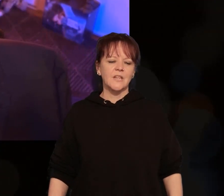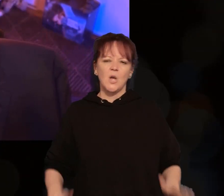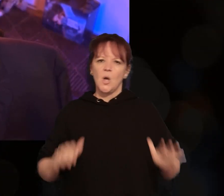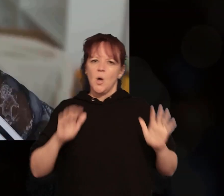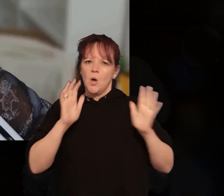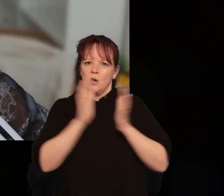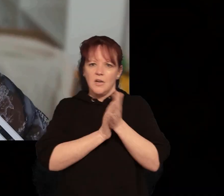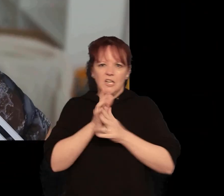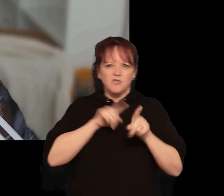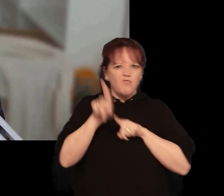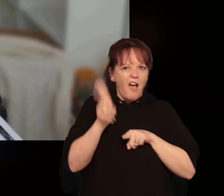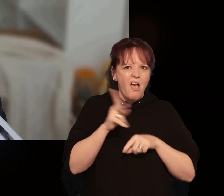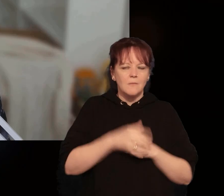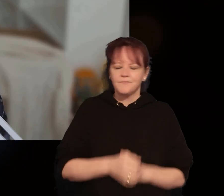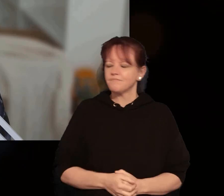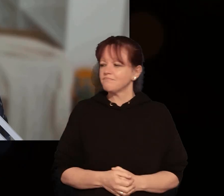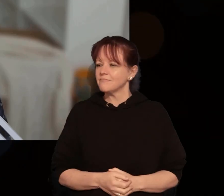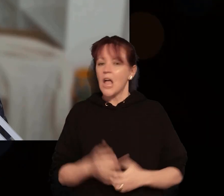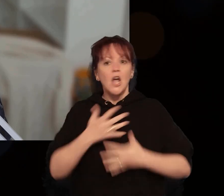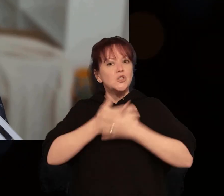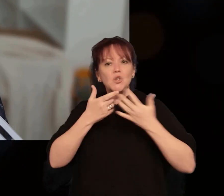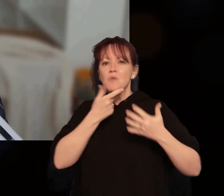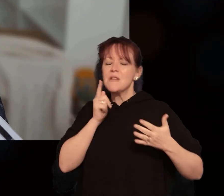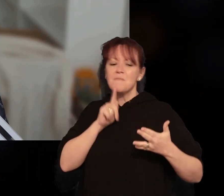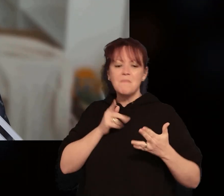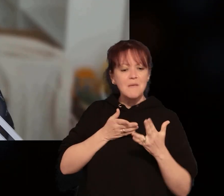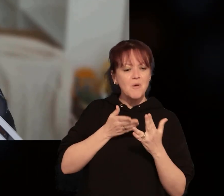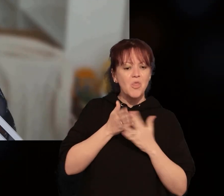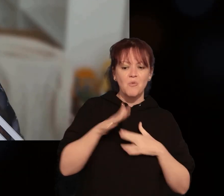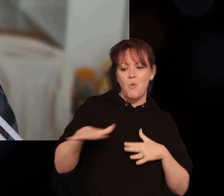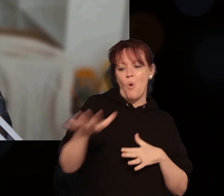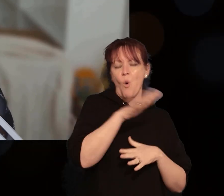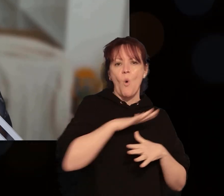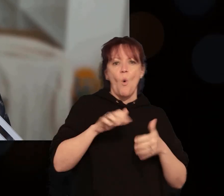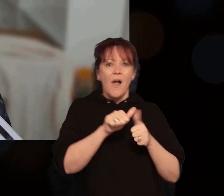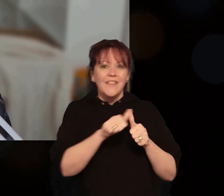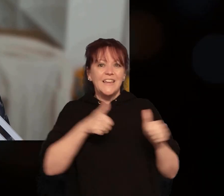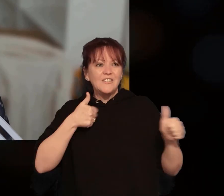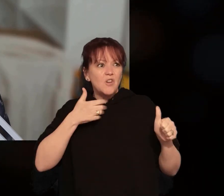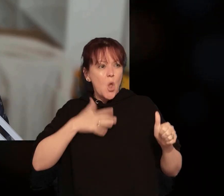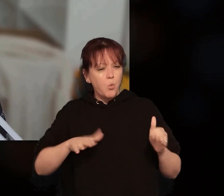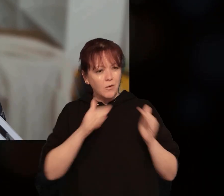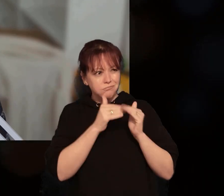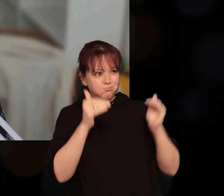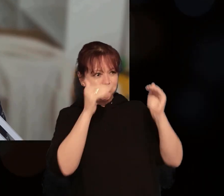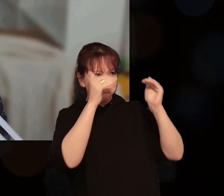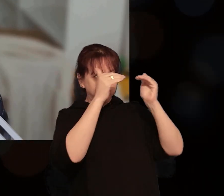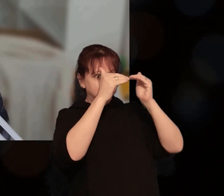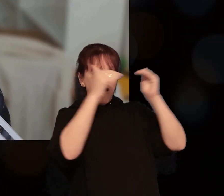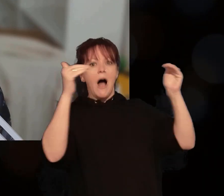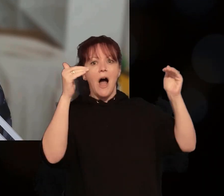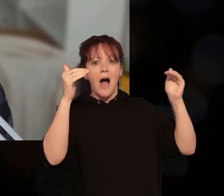All right, thank you. So many people across all sections in the industry wanting to push the bar even higher.